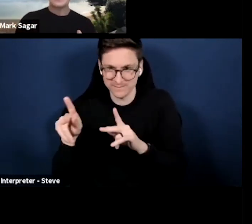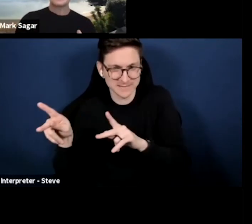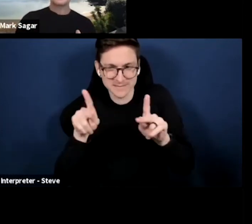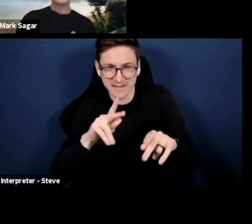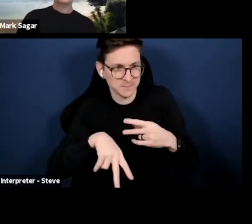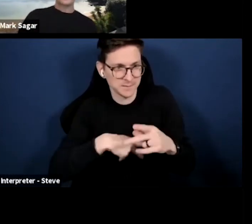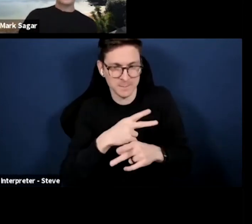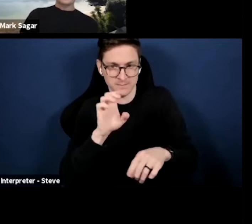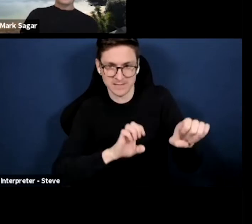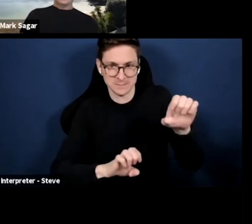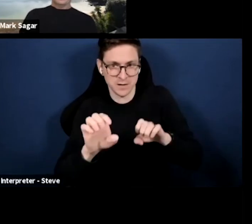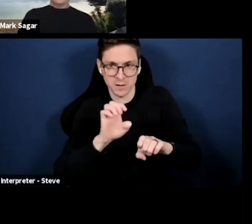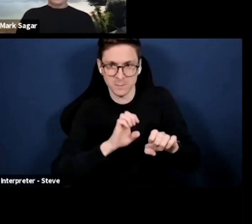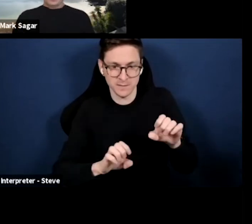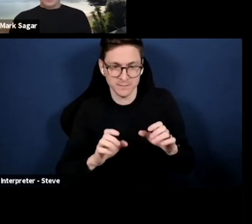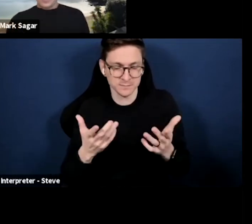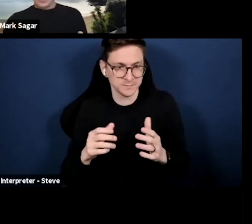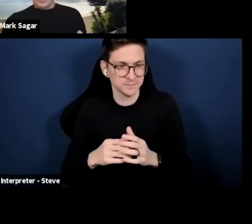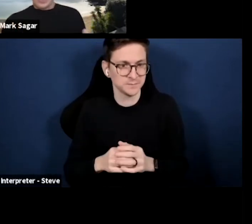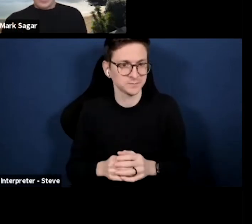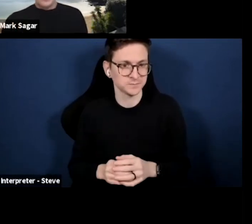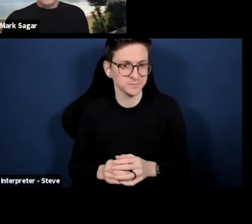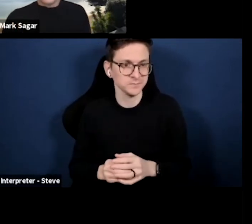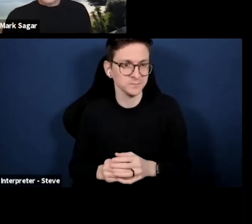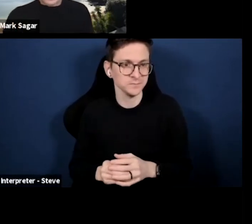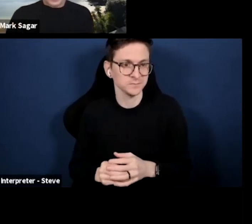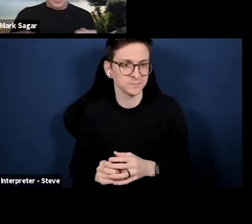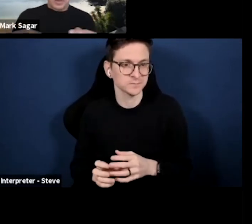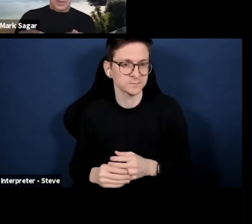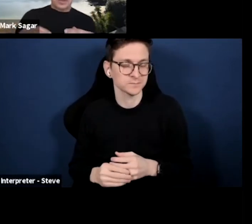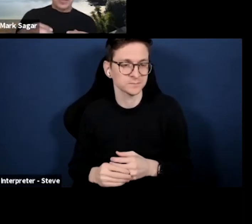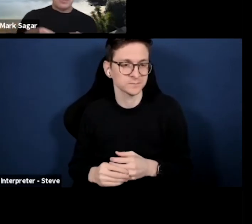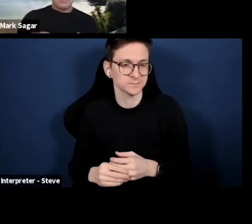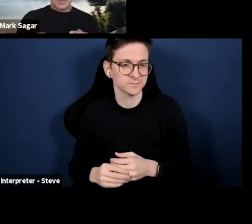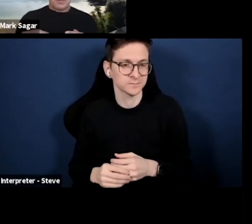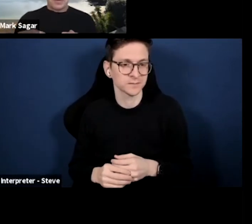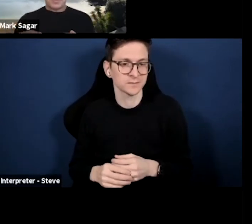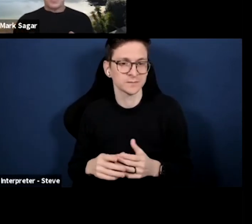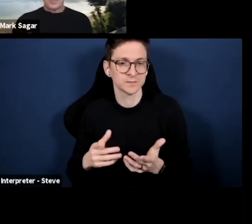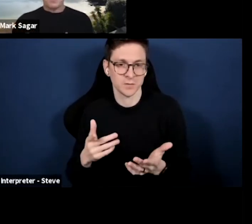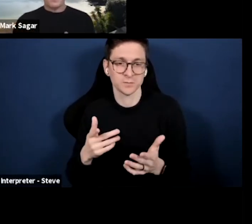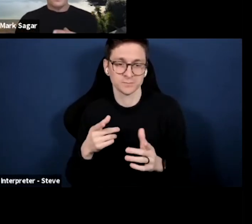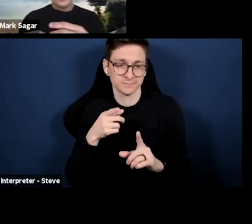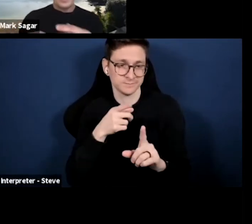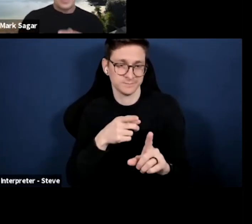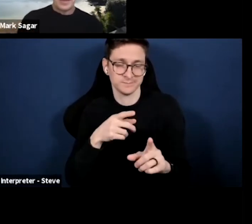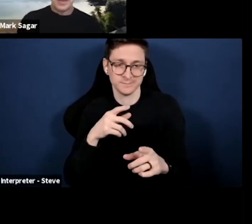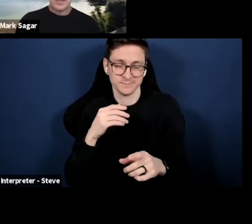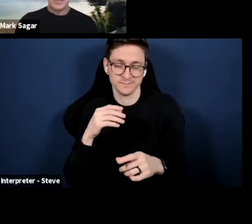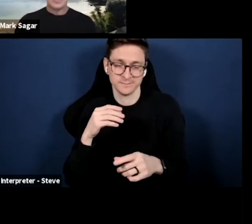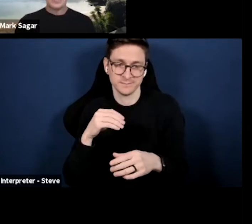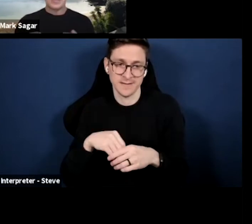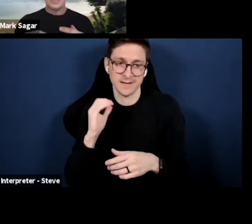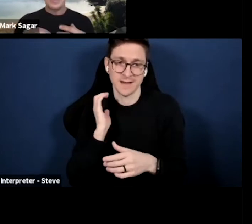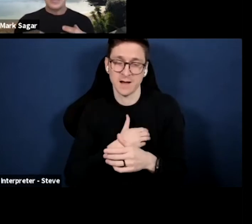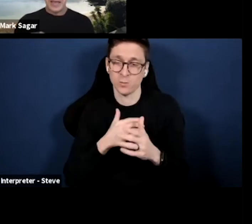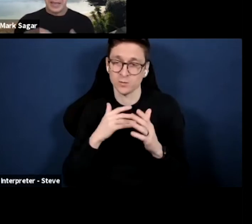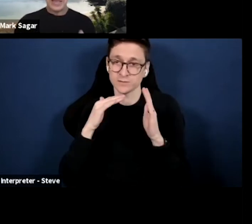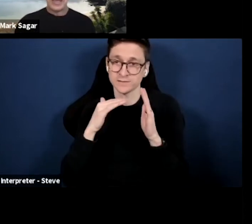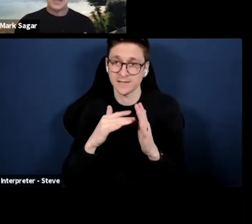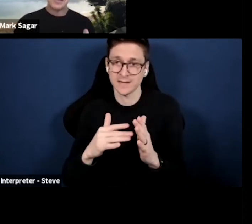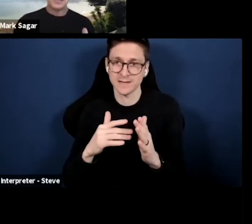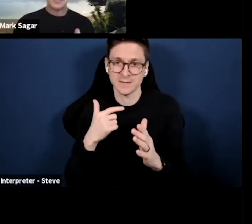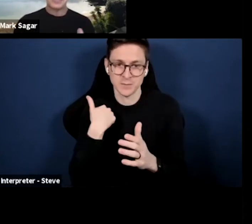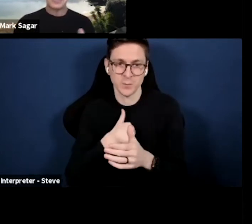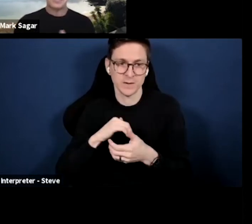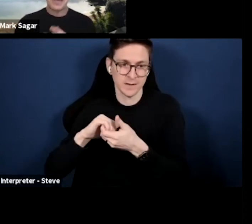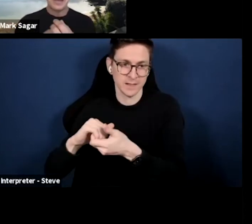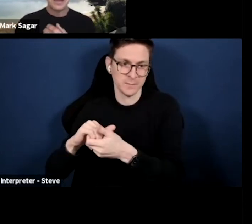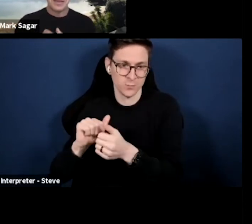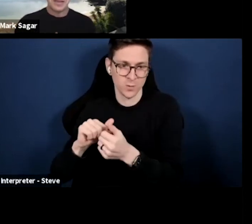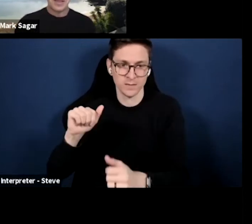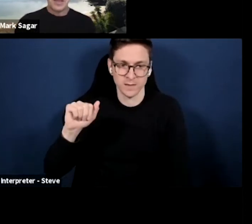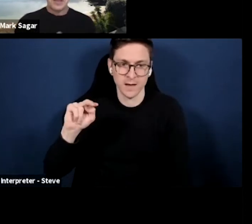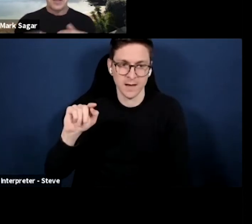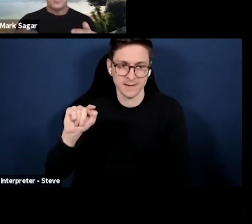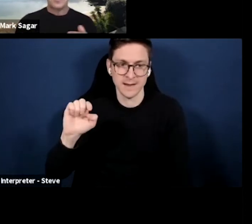so in in this study we collaborate with the annette hendersons team at the university